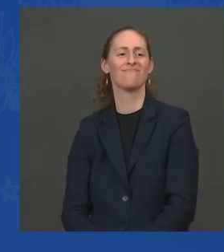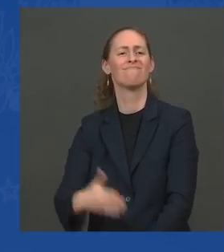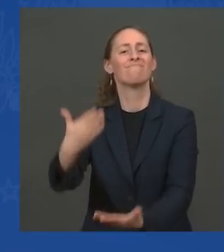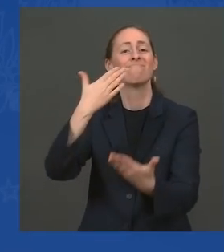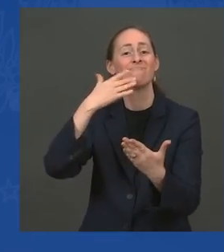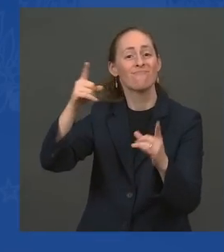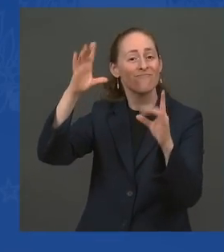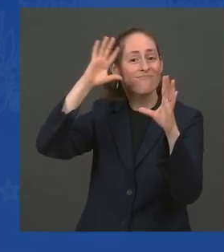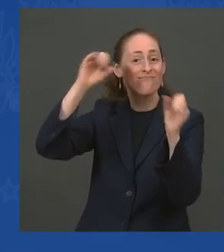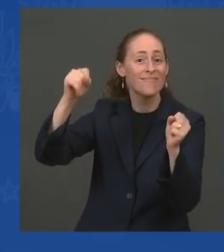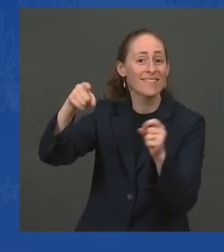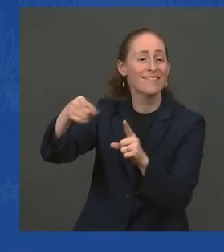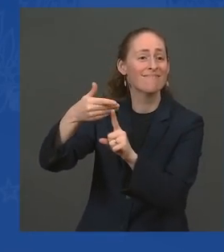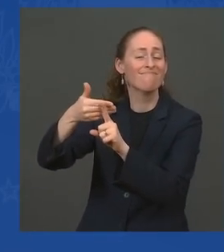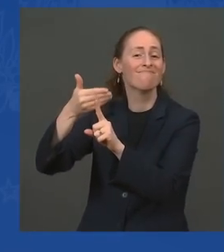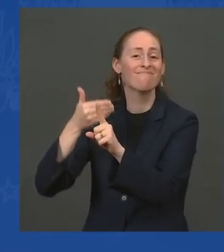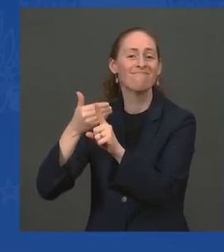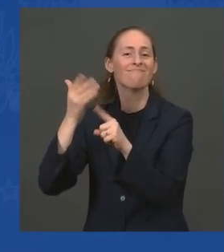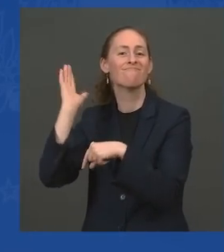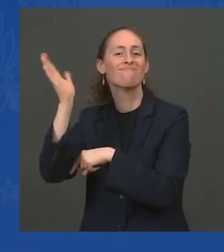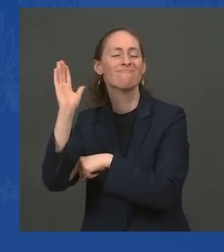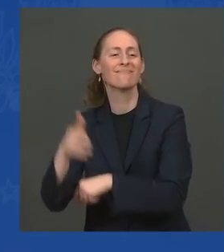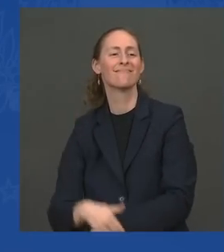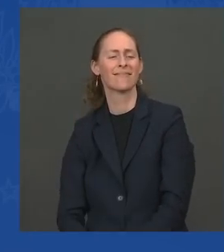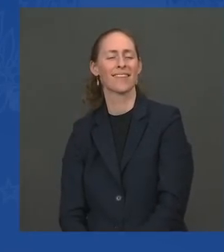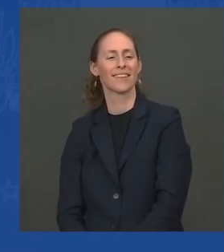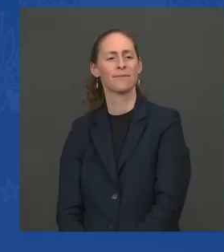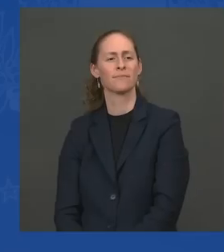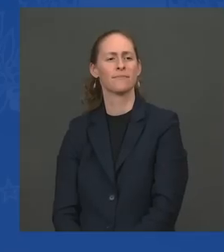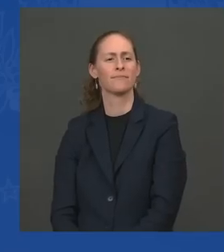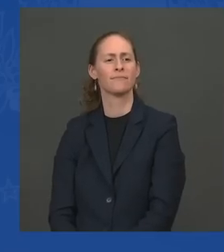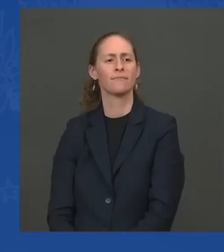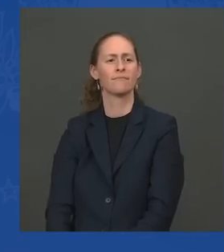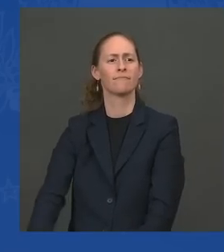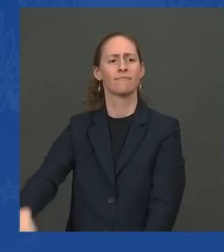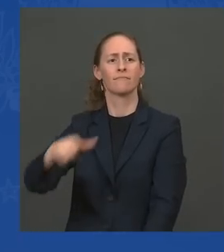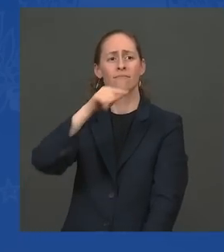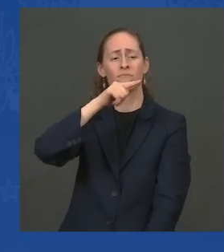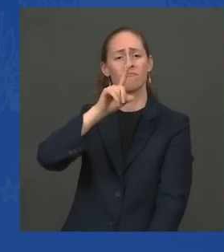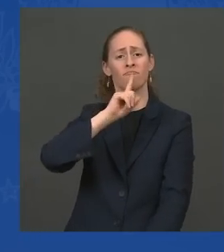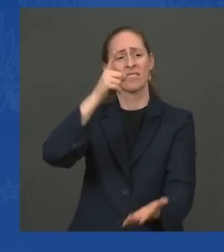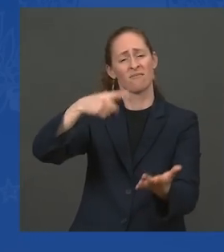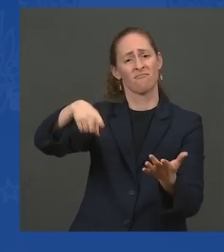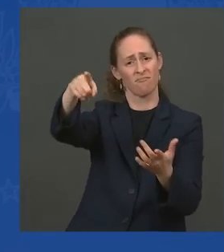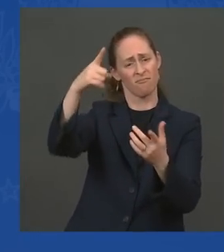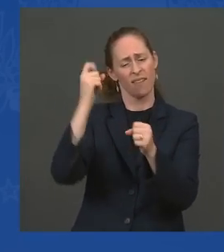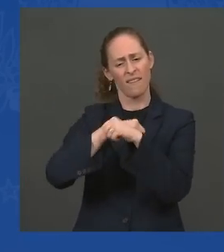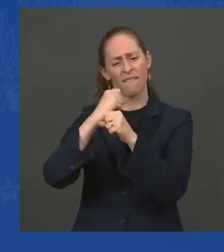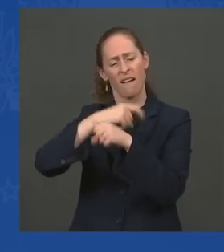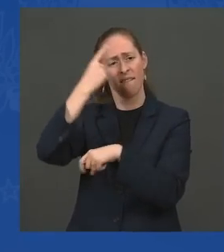for American autoworkers than Ray Curry. And it's great to be with you today, pal. And happy birthday. And I --